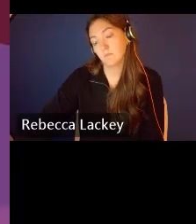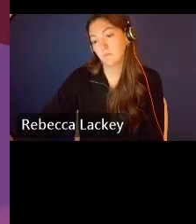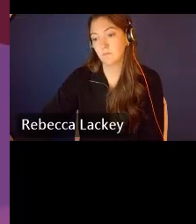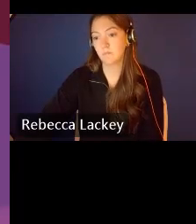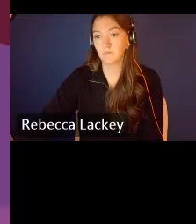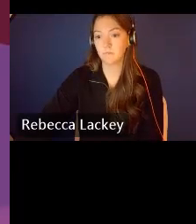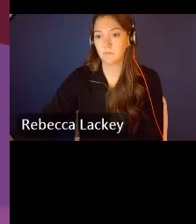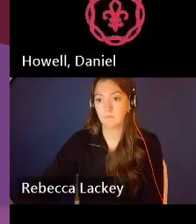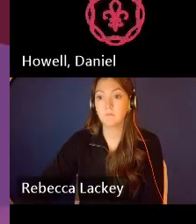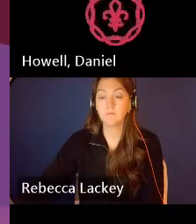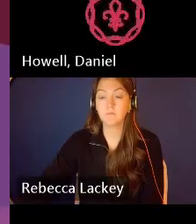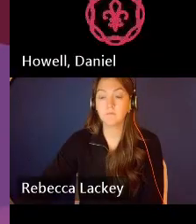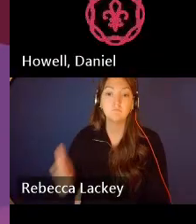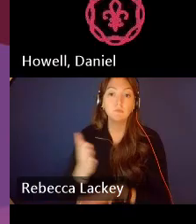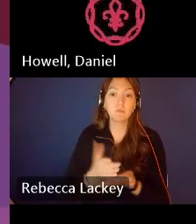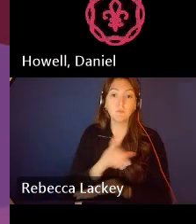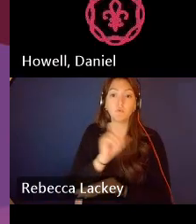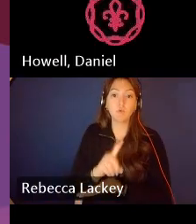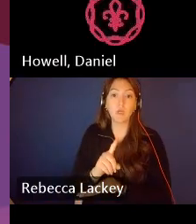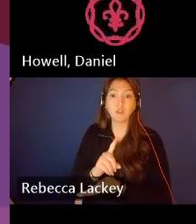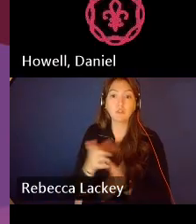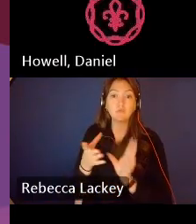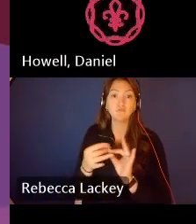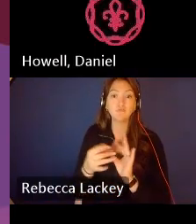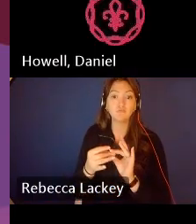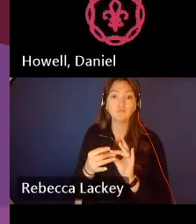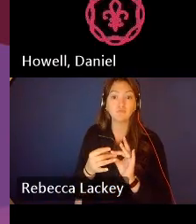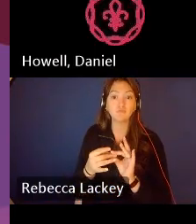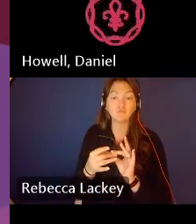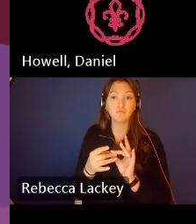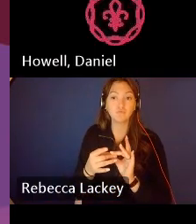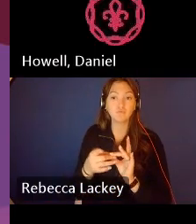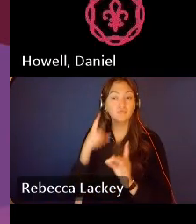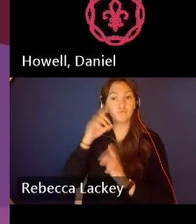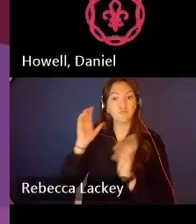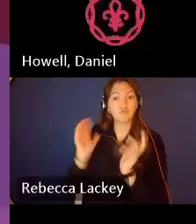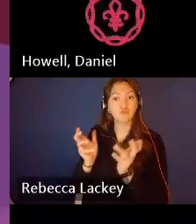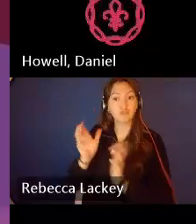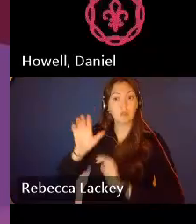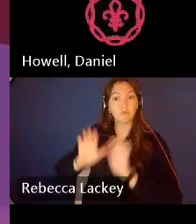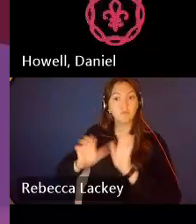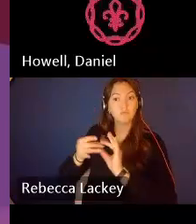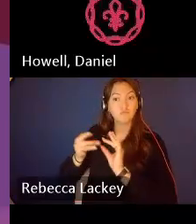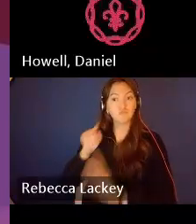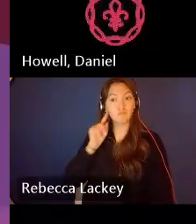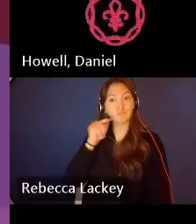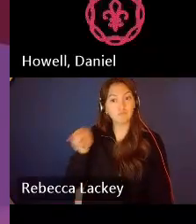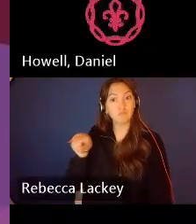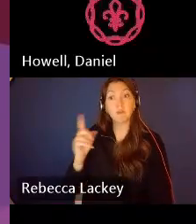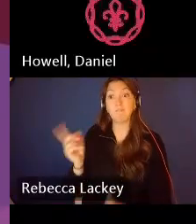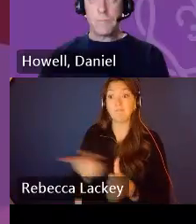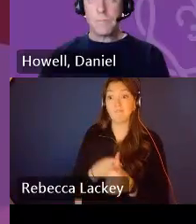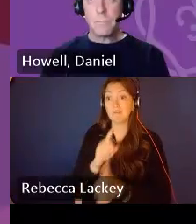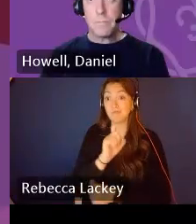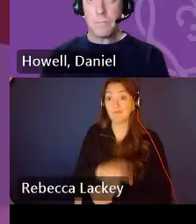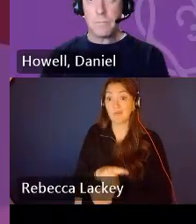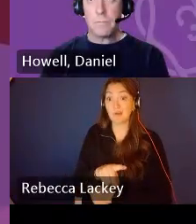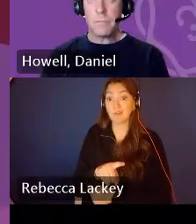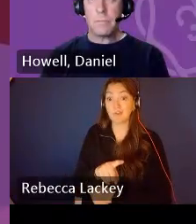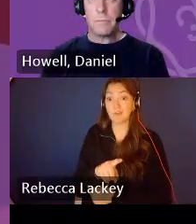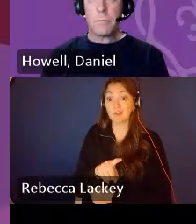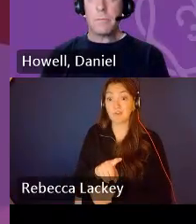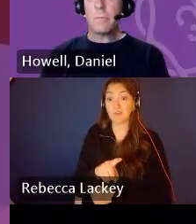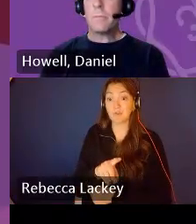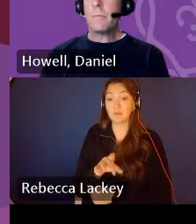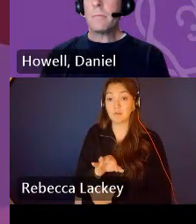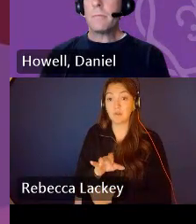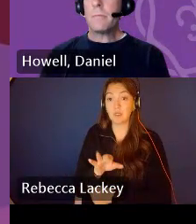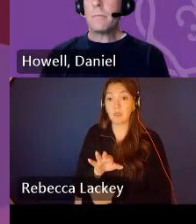and we have some questions coming in to the chat window. The first one from is um I may have missed